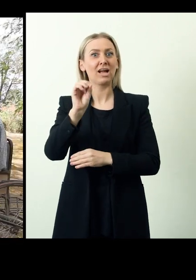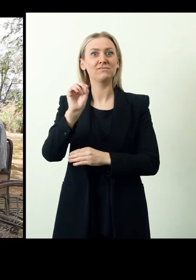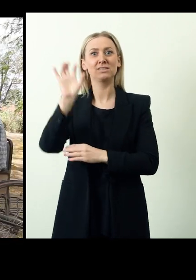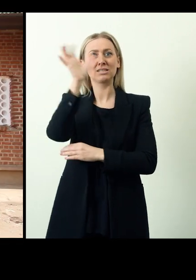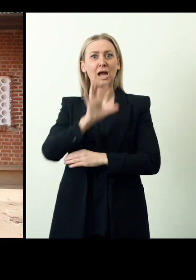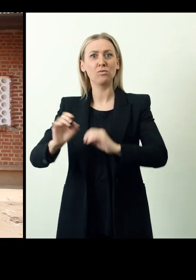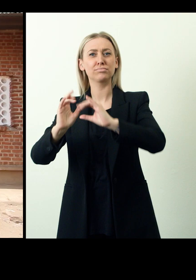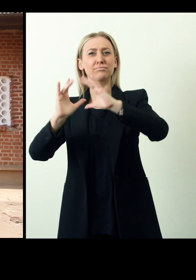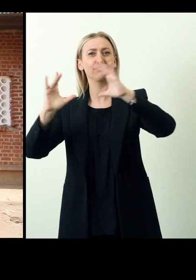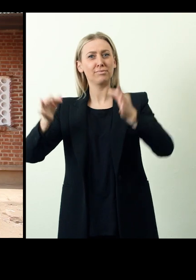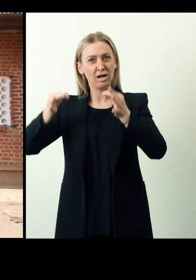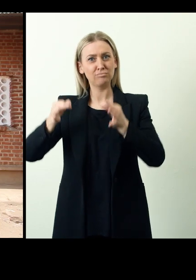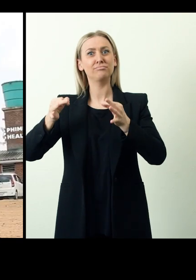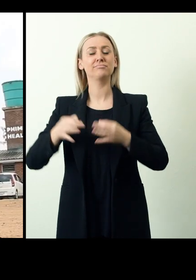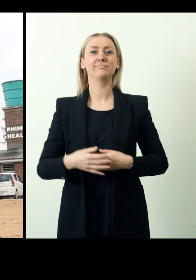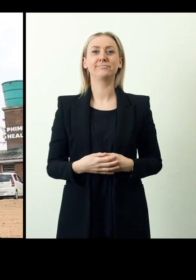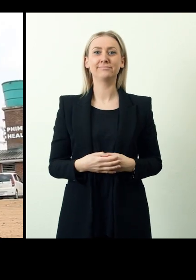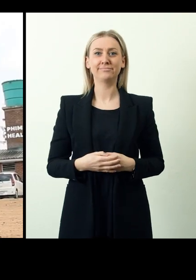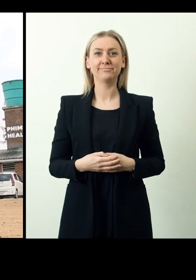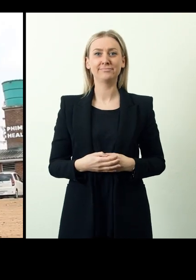more than 50 countries.